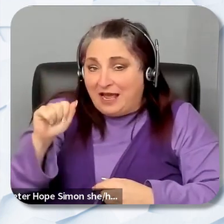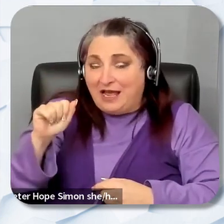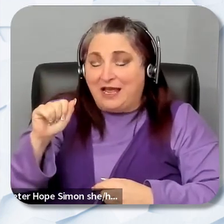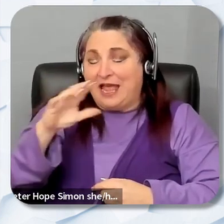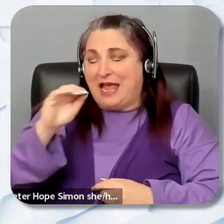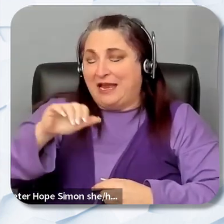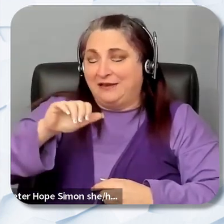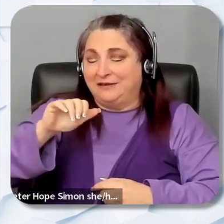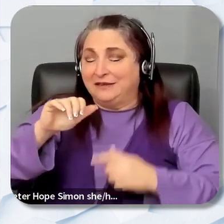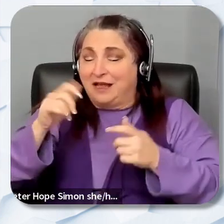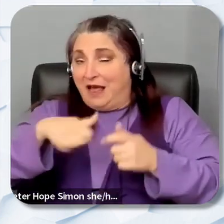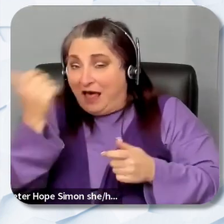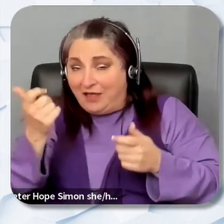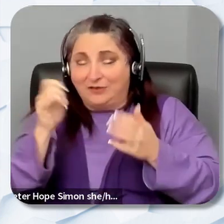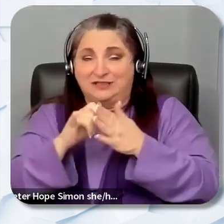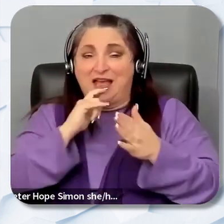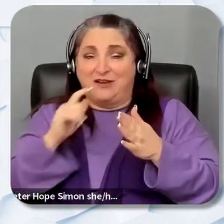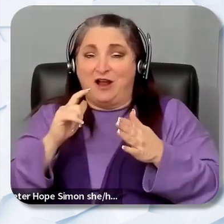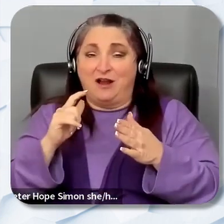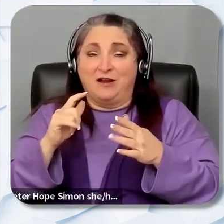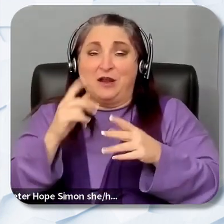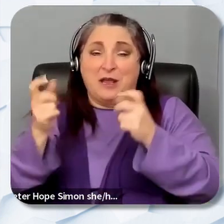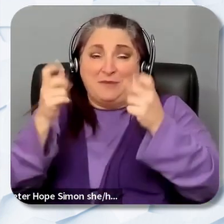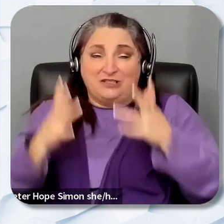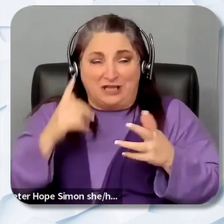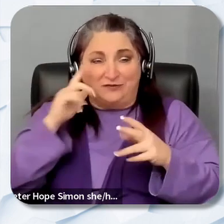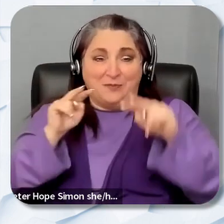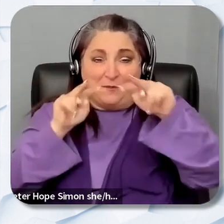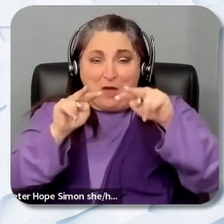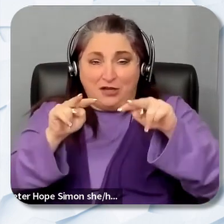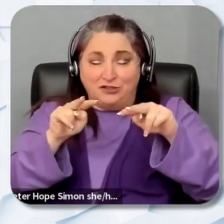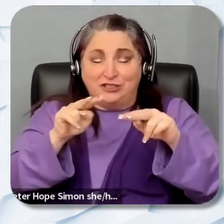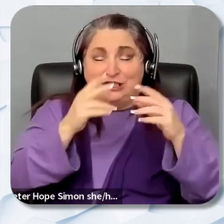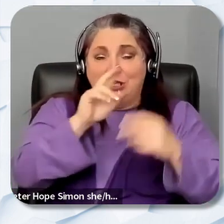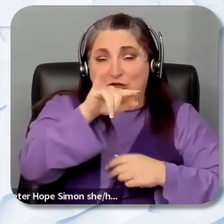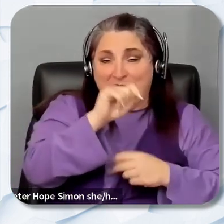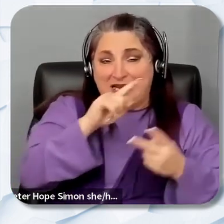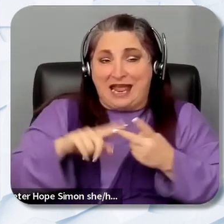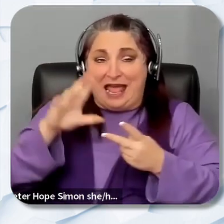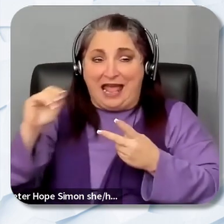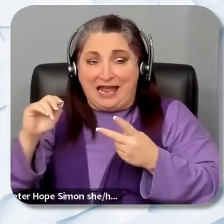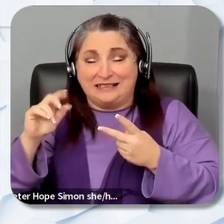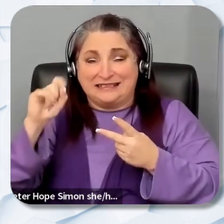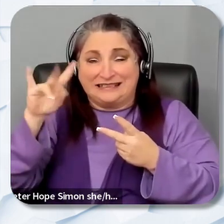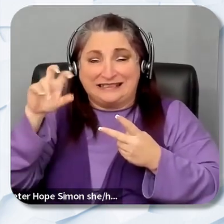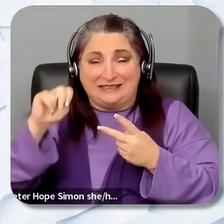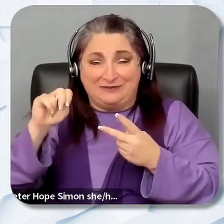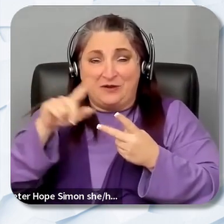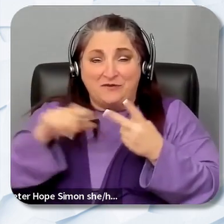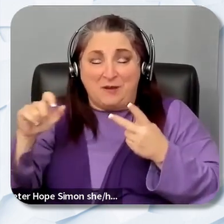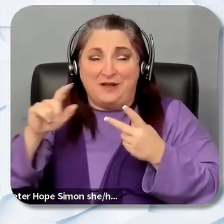Targeted monitoring units, and Steven Rogers from the data unit. Just a few announcements